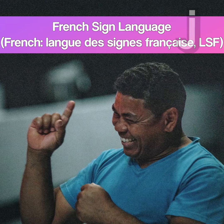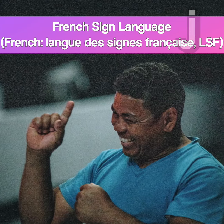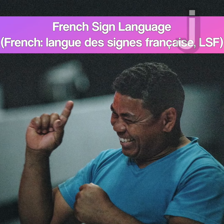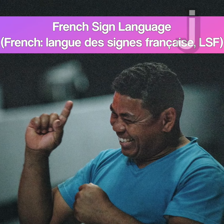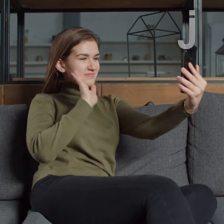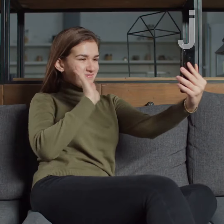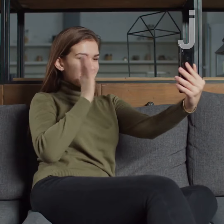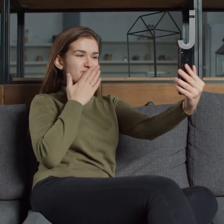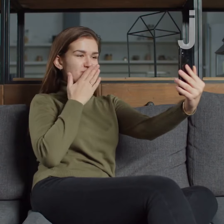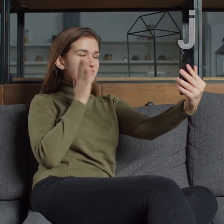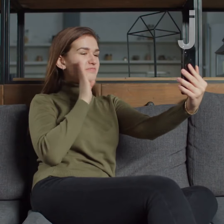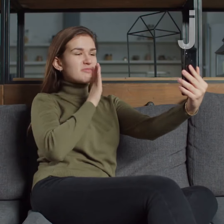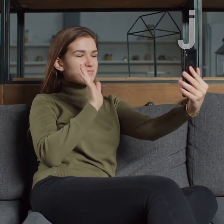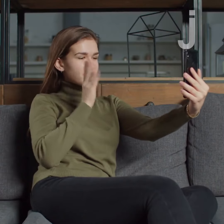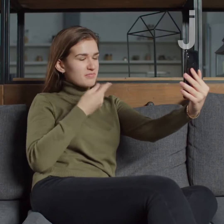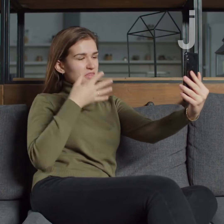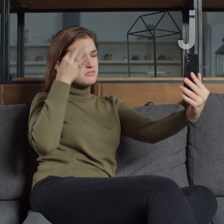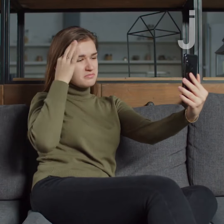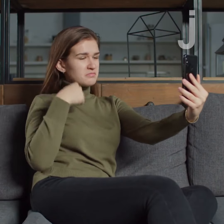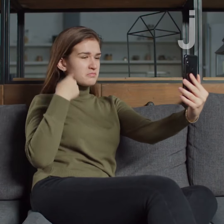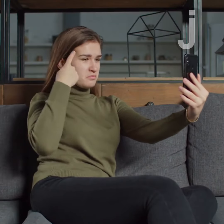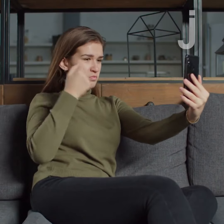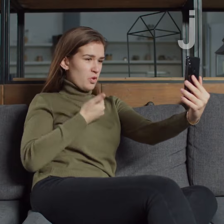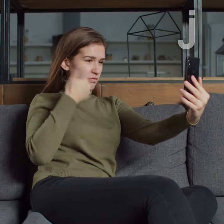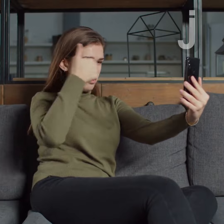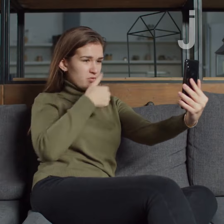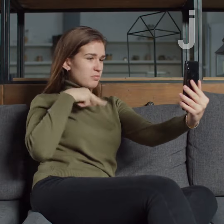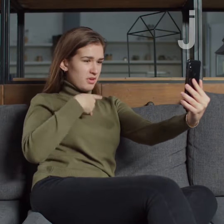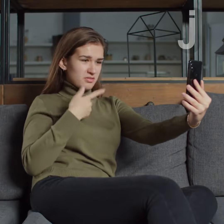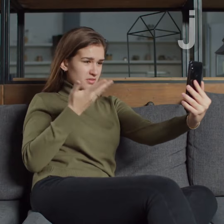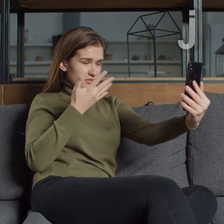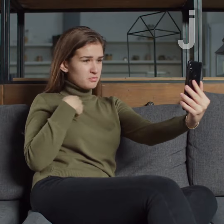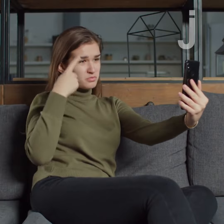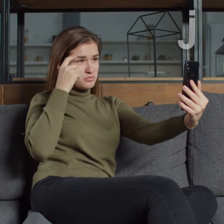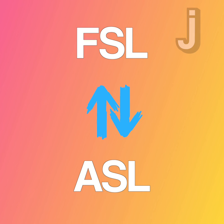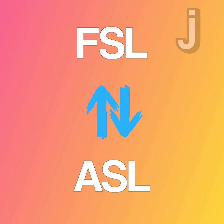LANGUAGES; OVER TIME, THESE HAVE MELDED AND CHANGED INTO A RICH, COMPLEX, AND MATURE LANGUAGE.